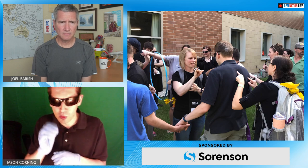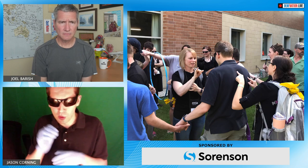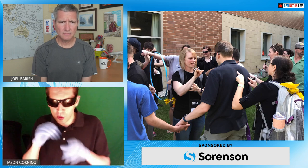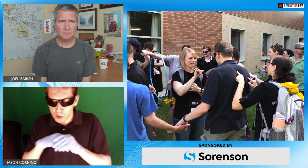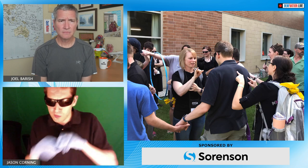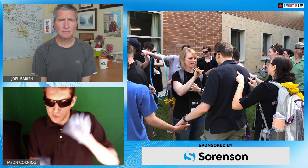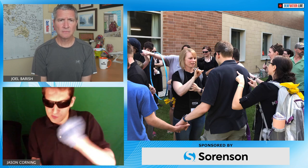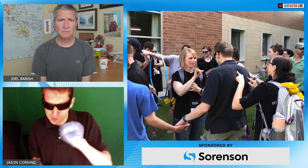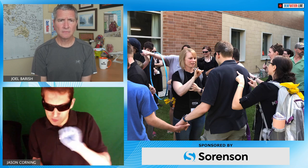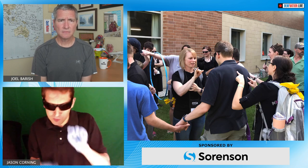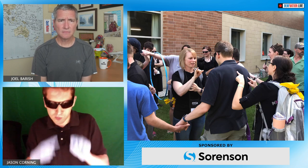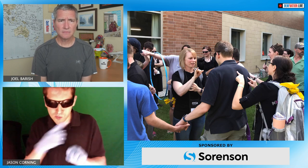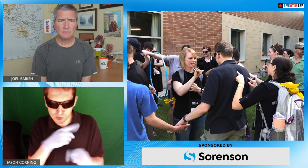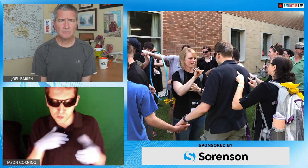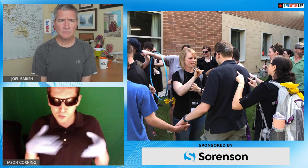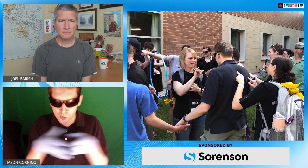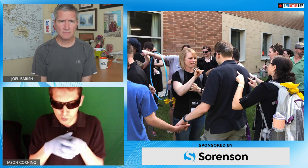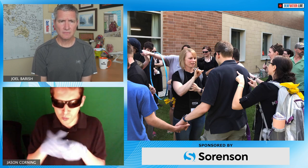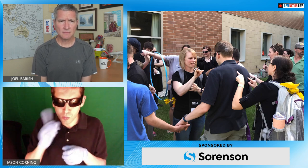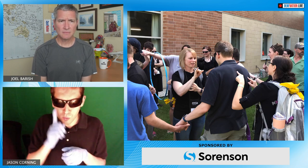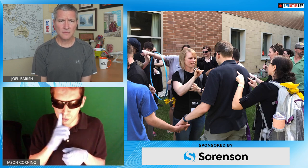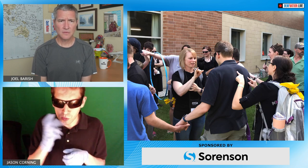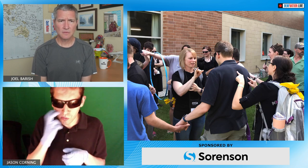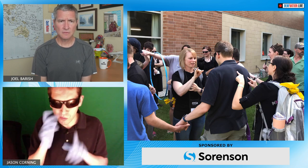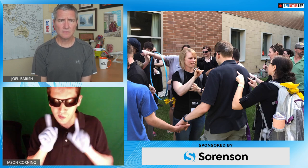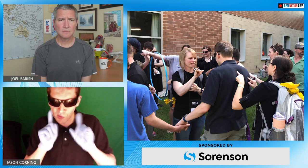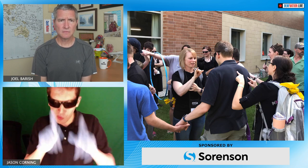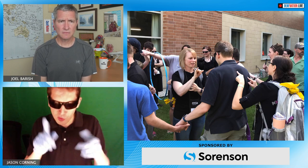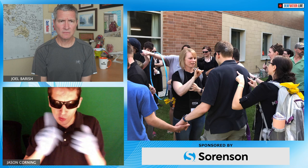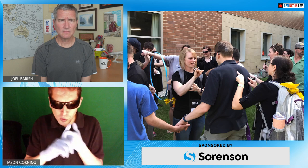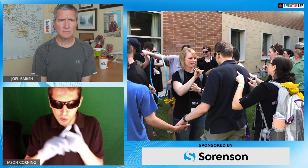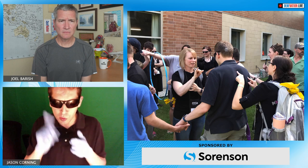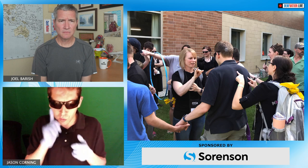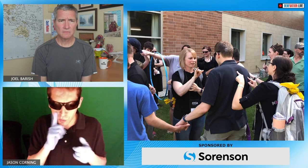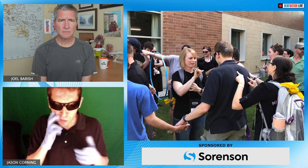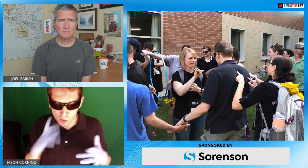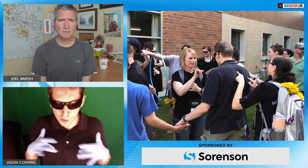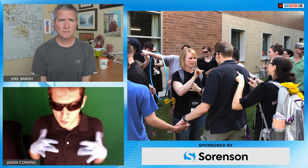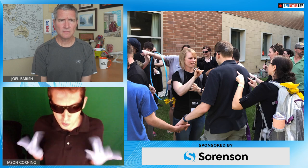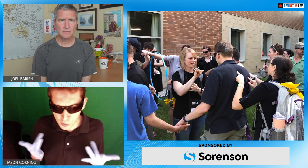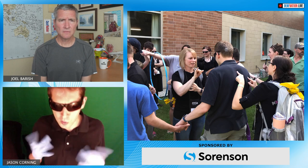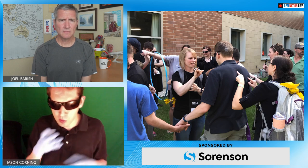In Seattle there was a group of DeafBlind attending a deafblind event,